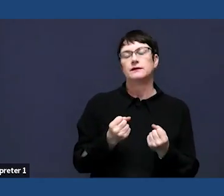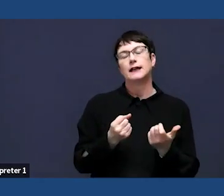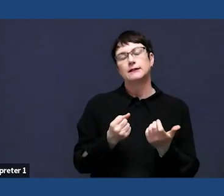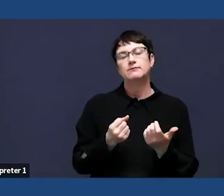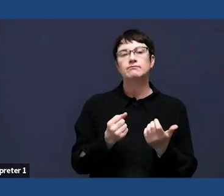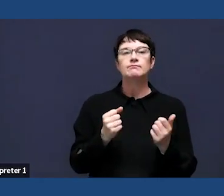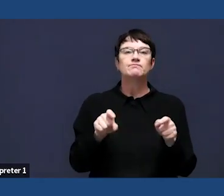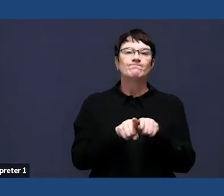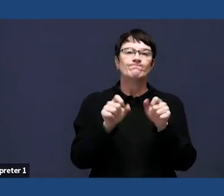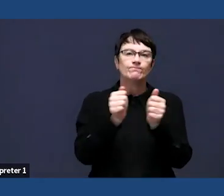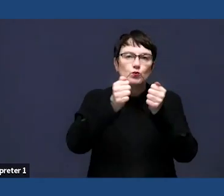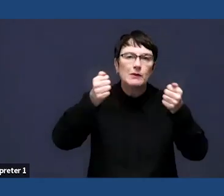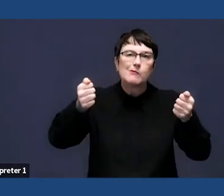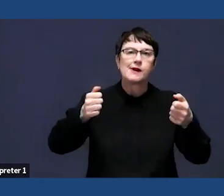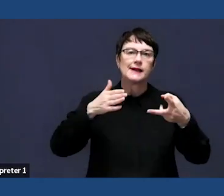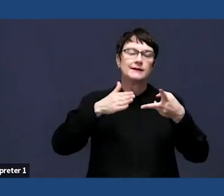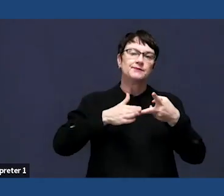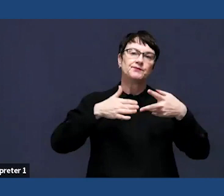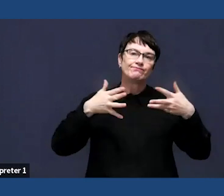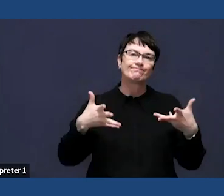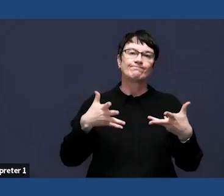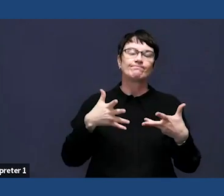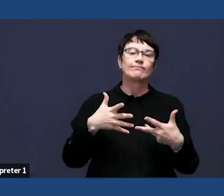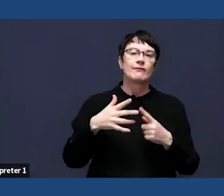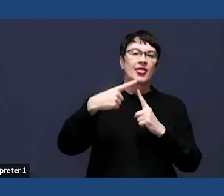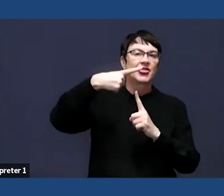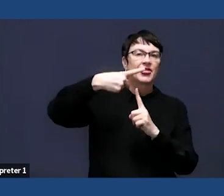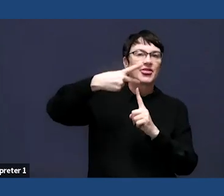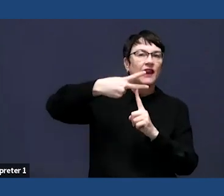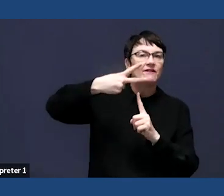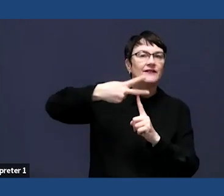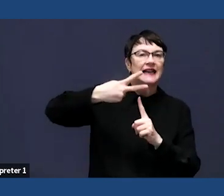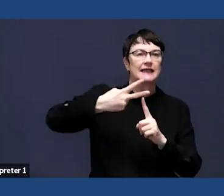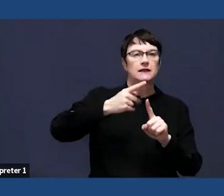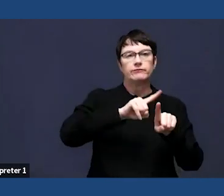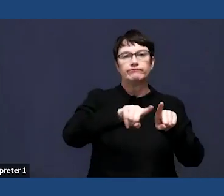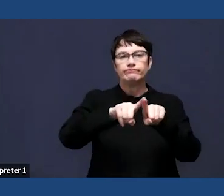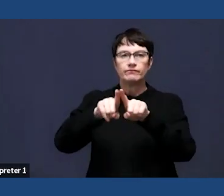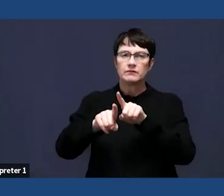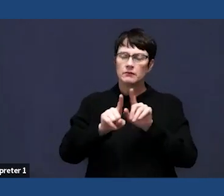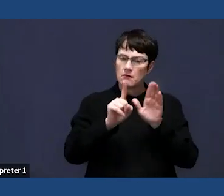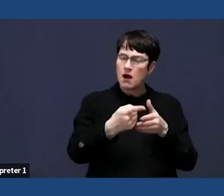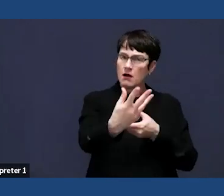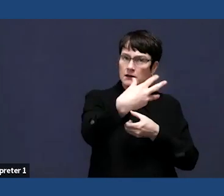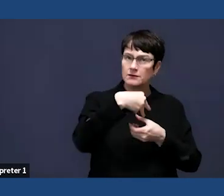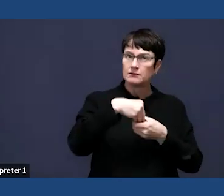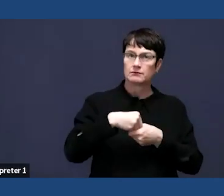Contributions to international law, in particular international human rights law to strengthening